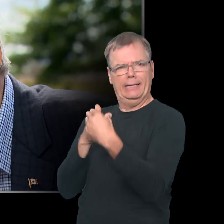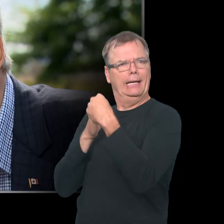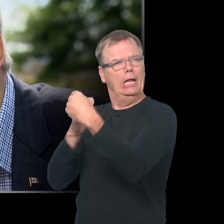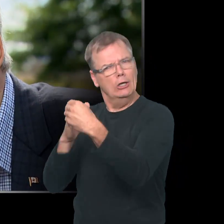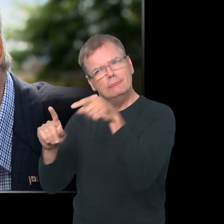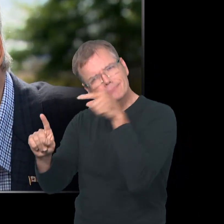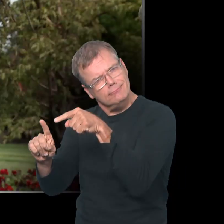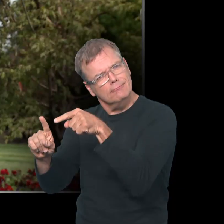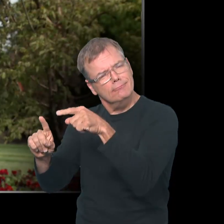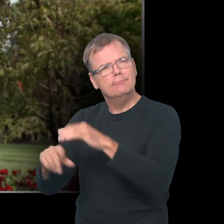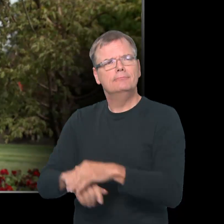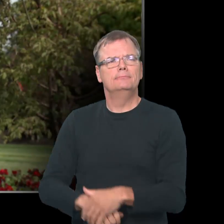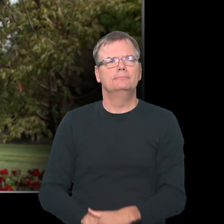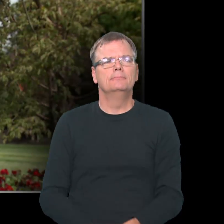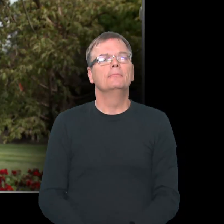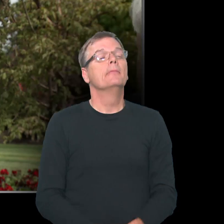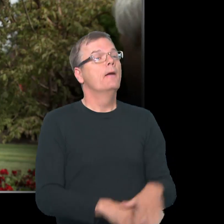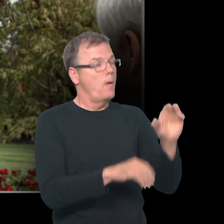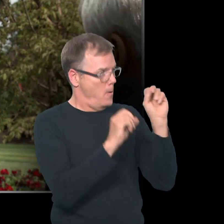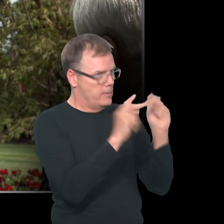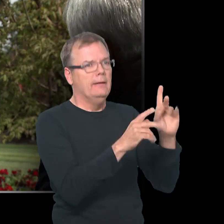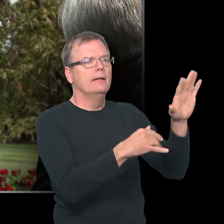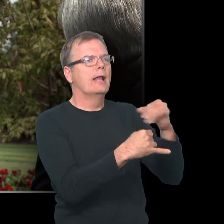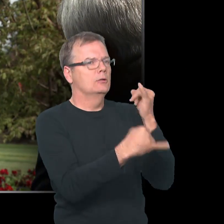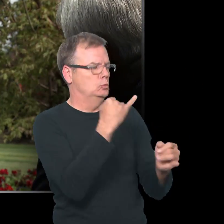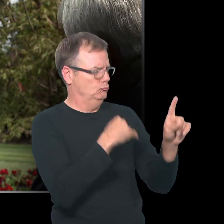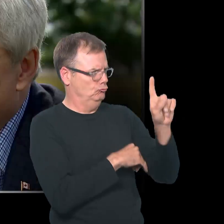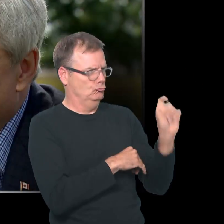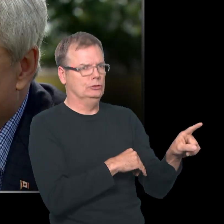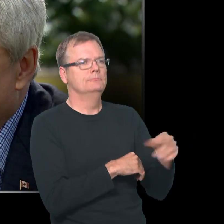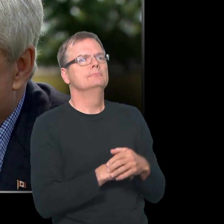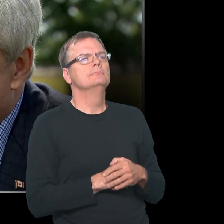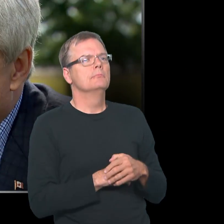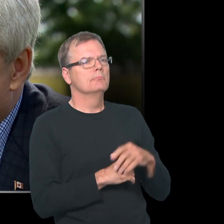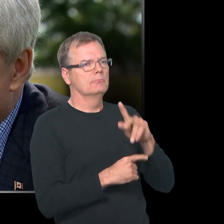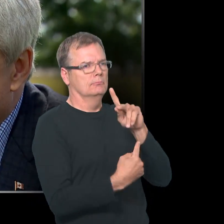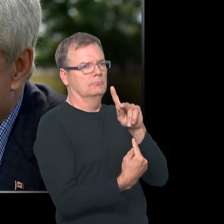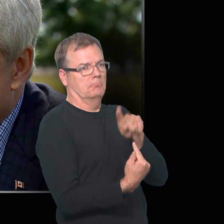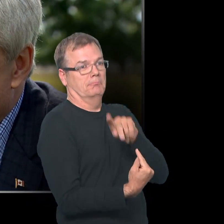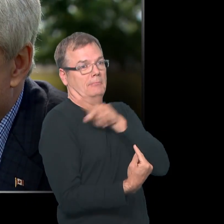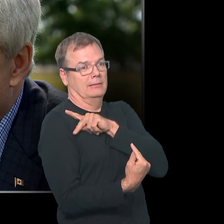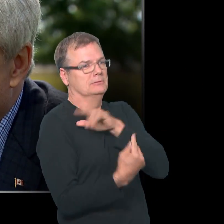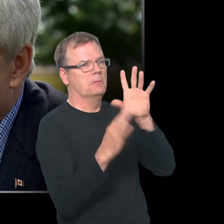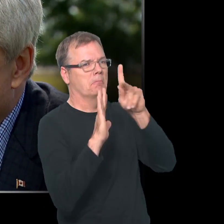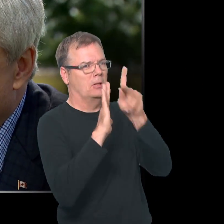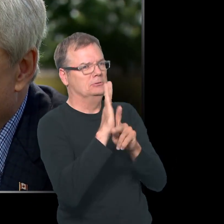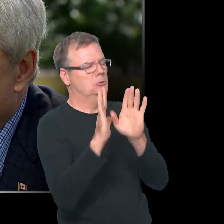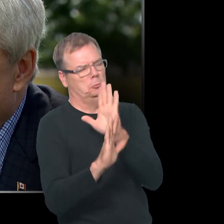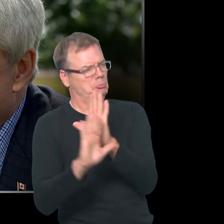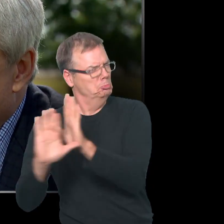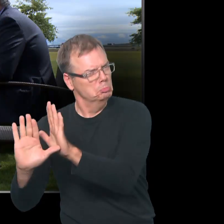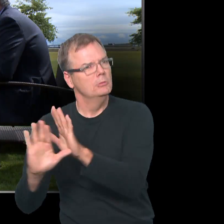And so I think that the party that wins the most seats should form the government. Here's the last question. I'm asking each of the leaders this,